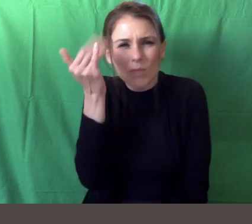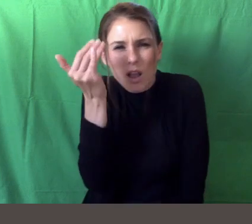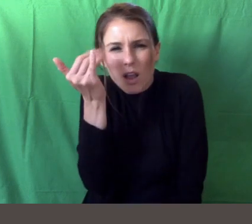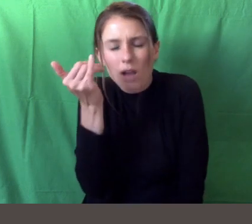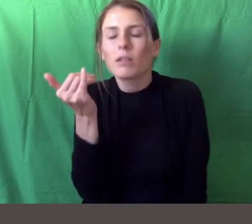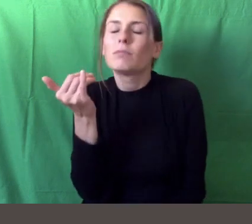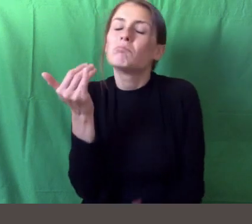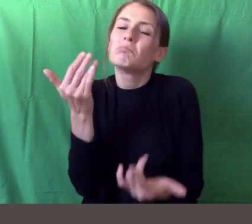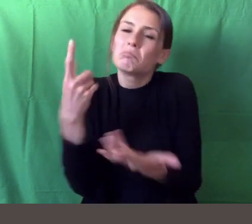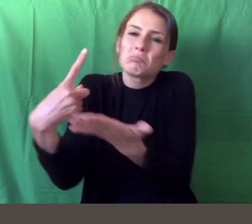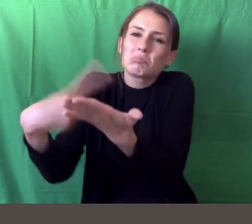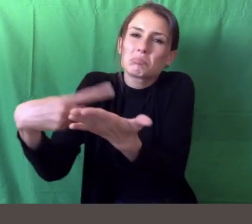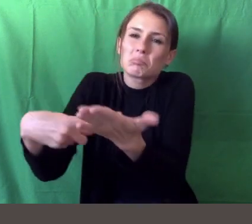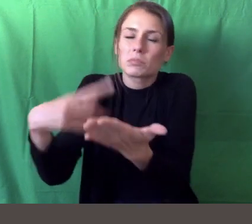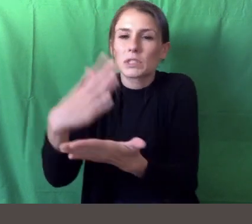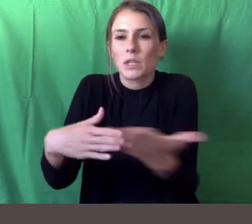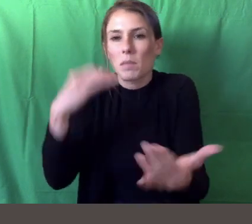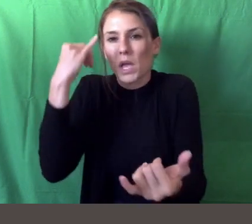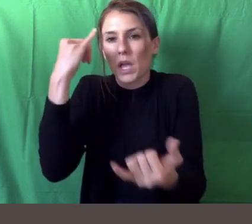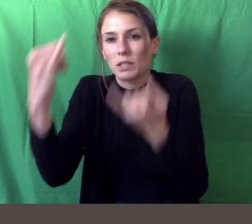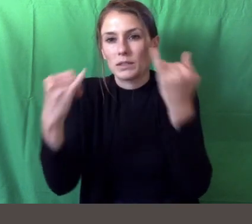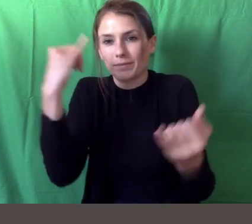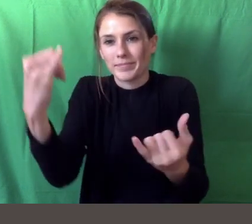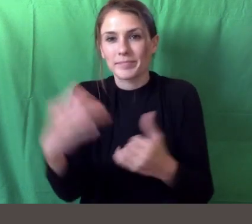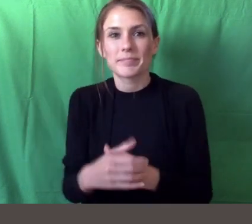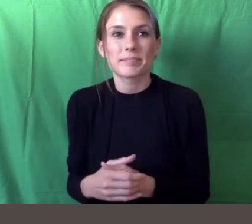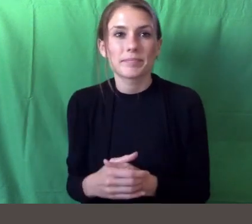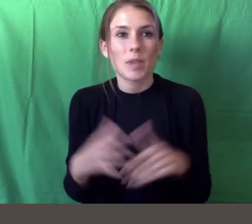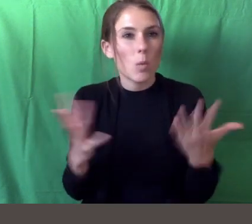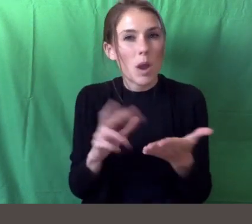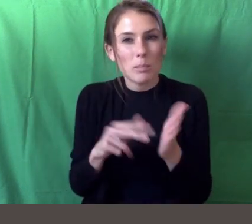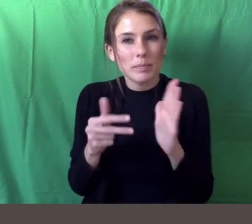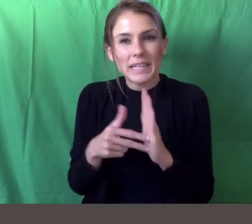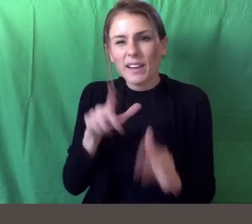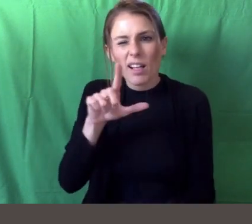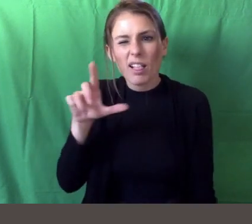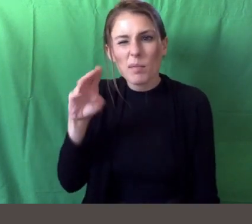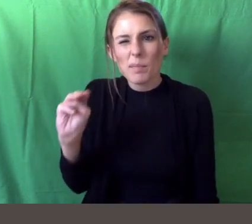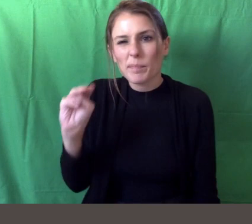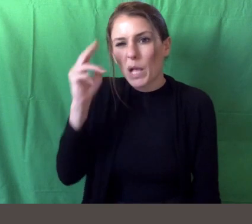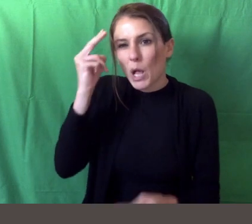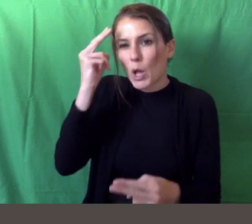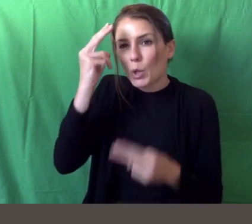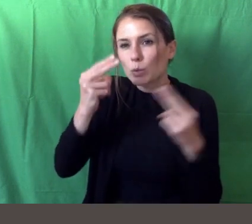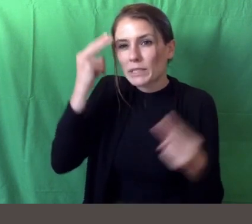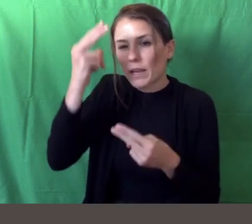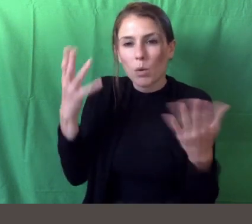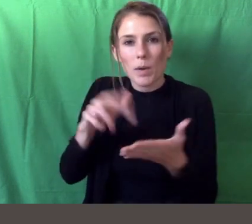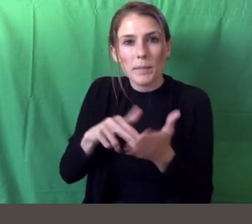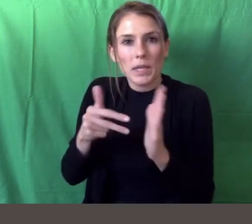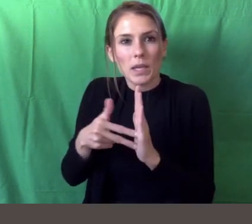Let's explore some ideas. What do we mean when we say LLMs hallucinate?